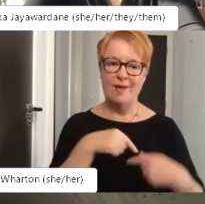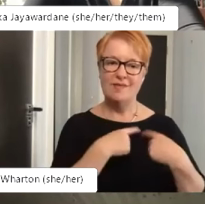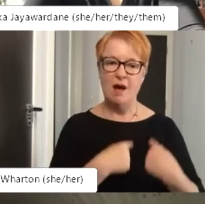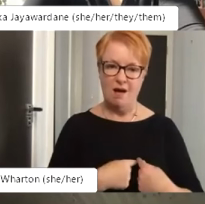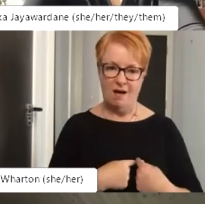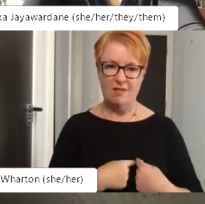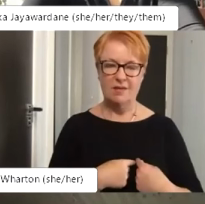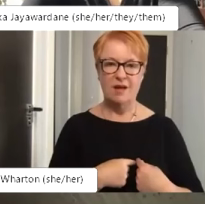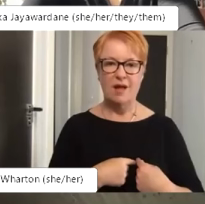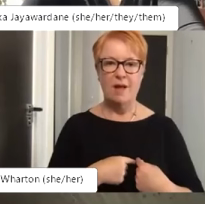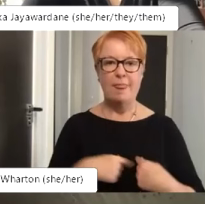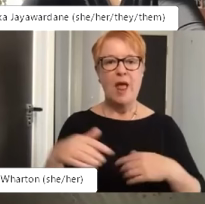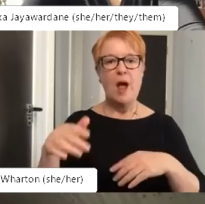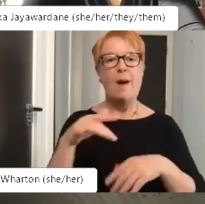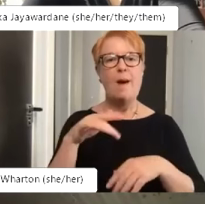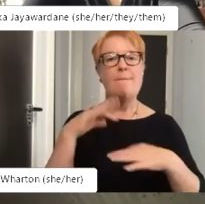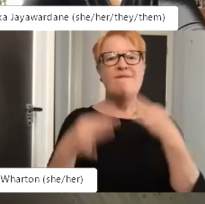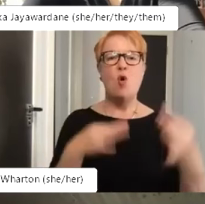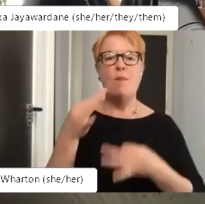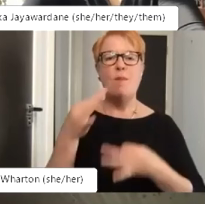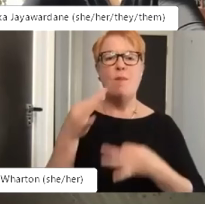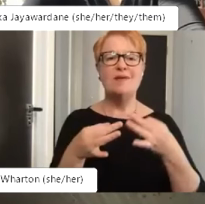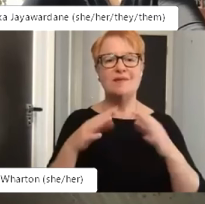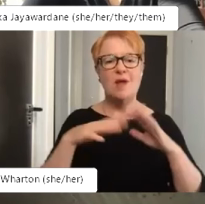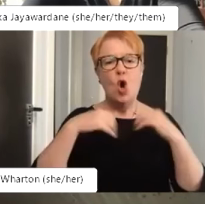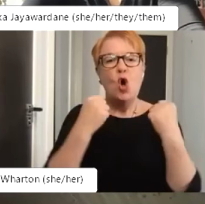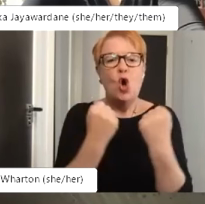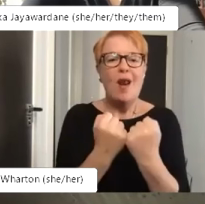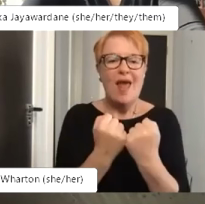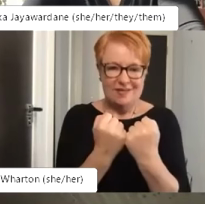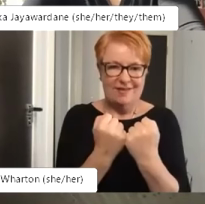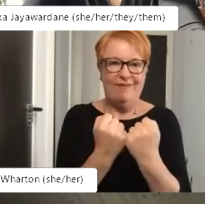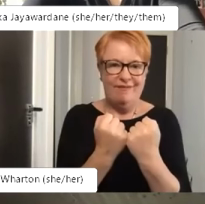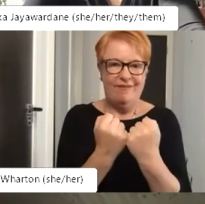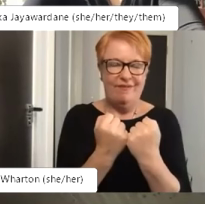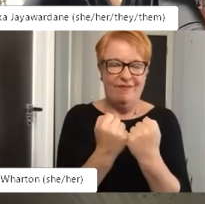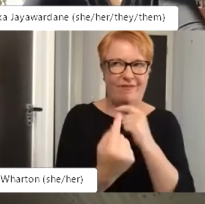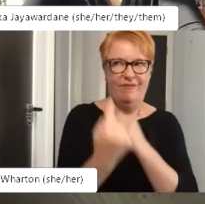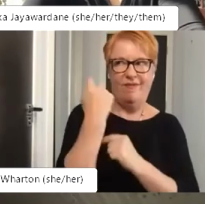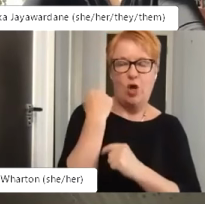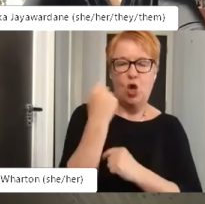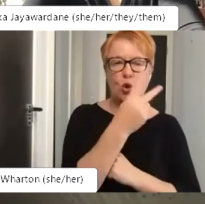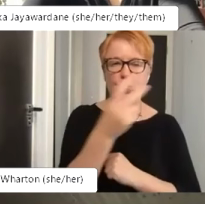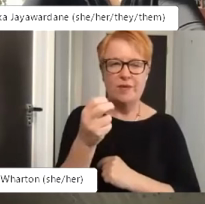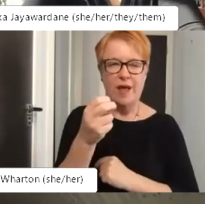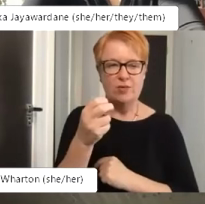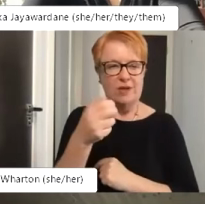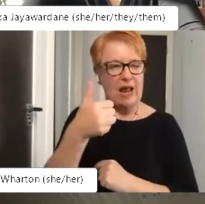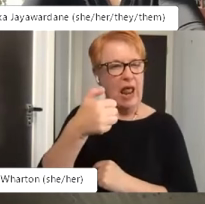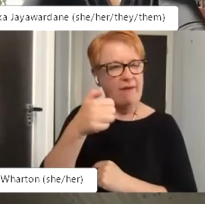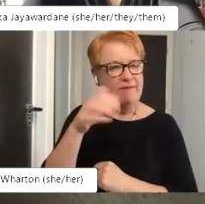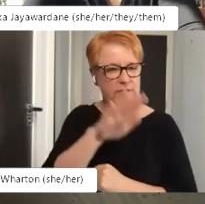Poste Restante. This was probably in 2011, or something like that.